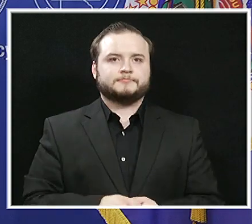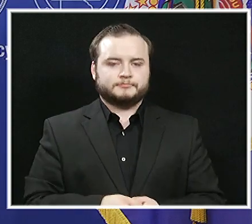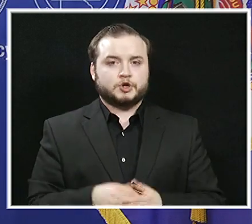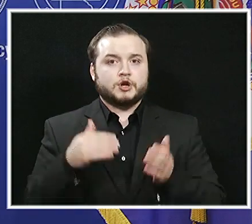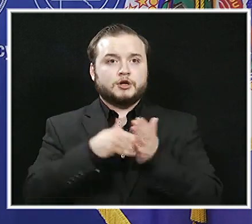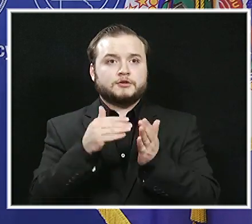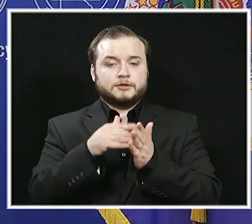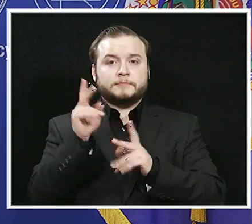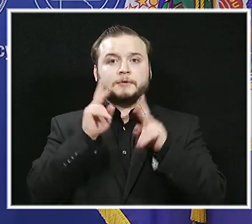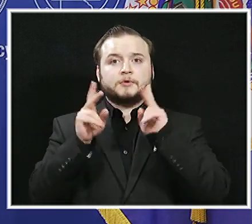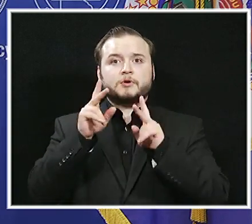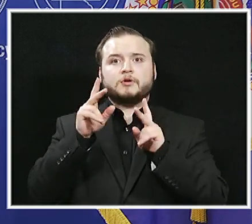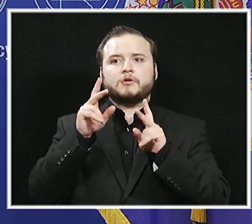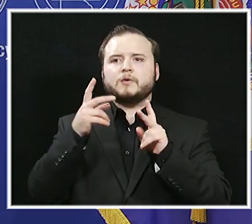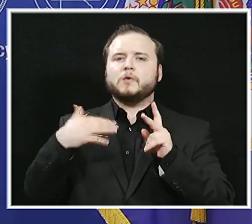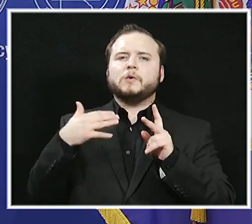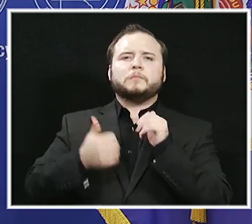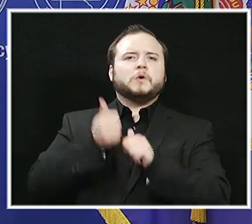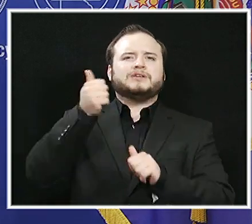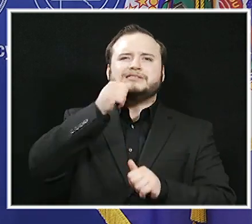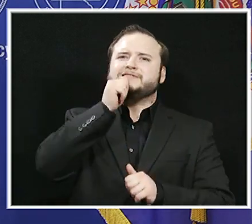has made over the last month has been we think